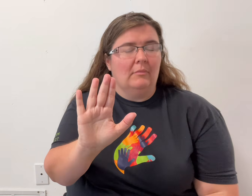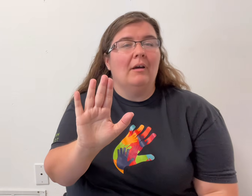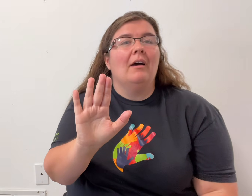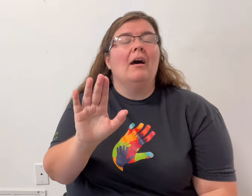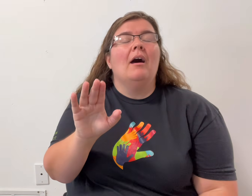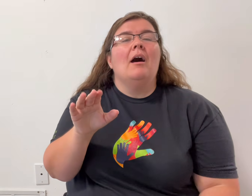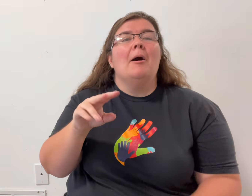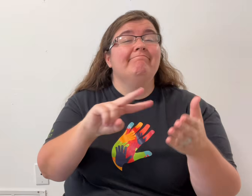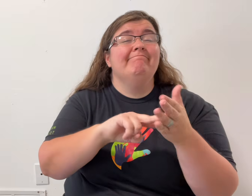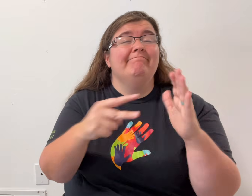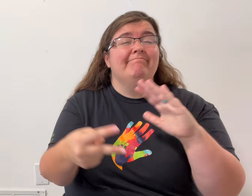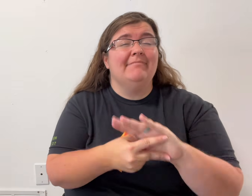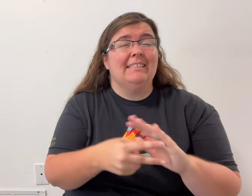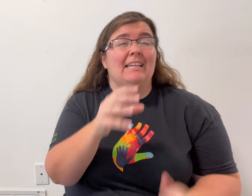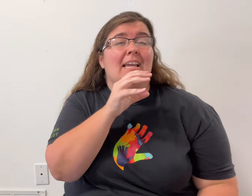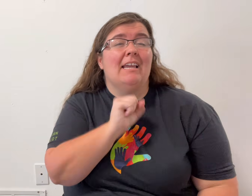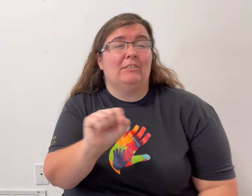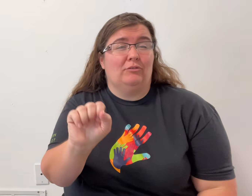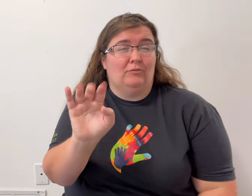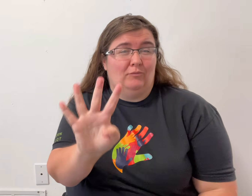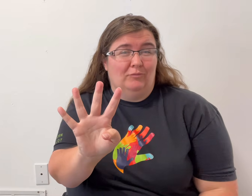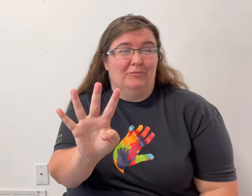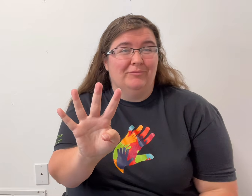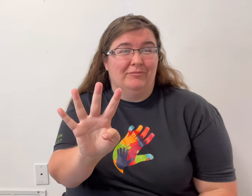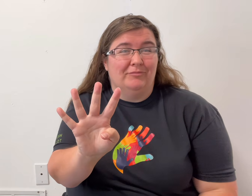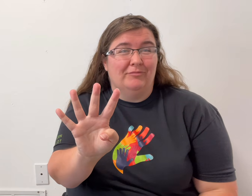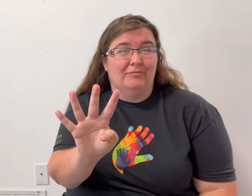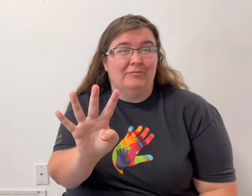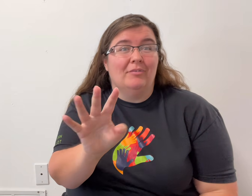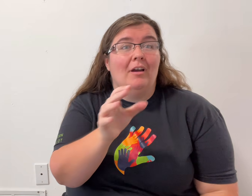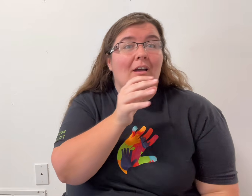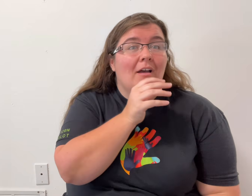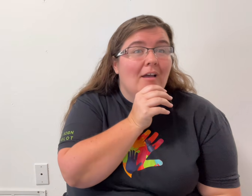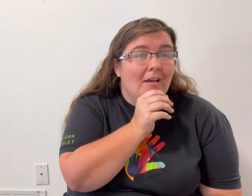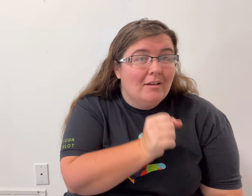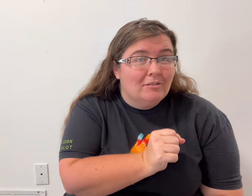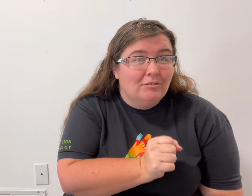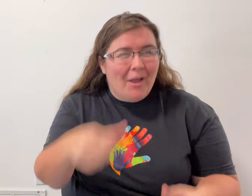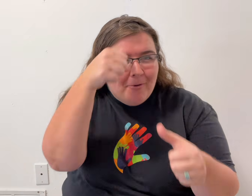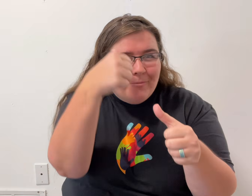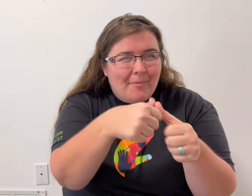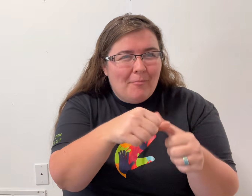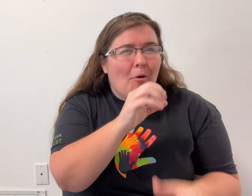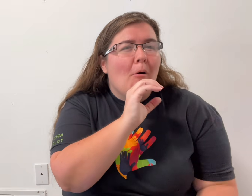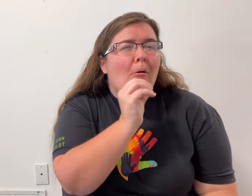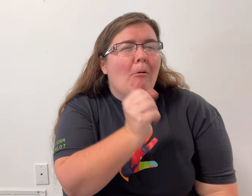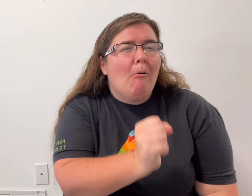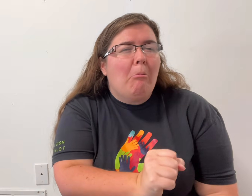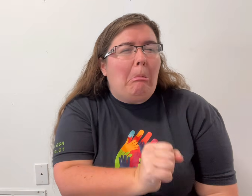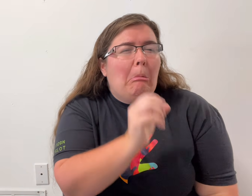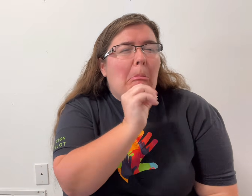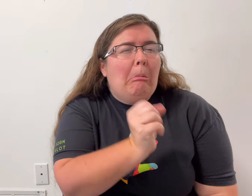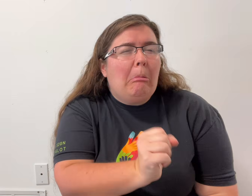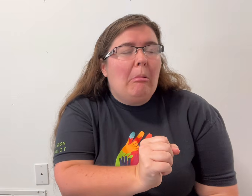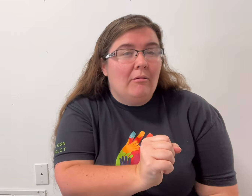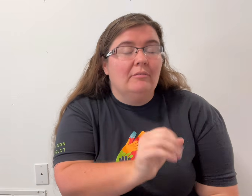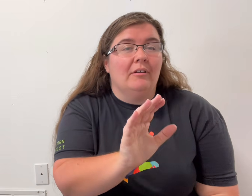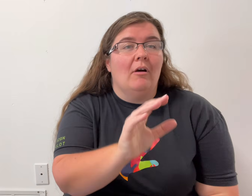Meaning AGE-FOUR It's the sign for OLD, remember the old man?